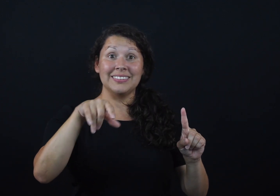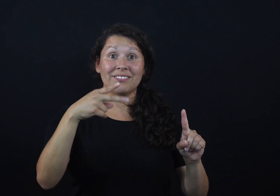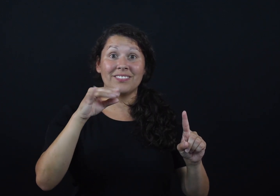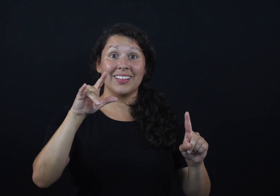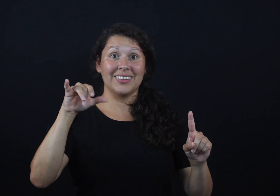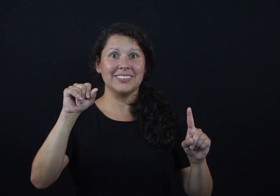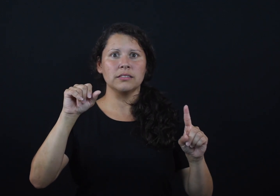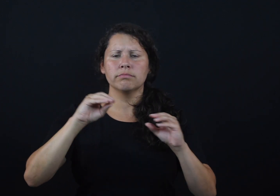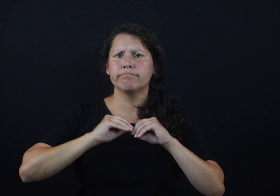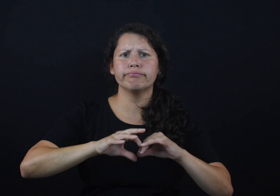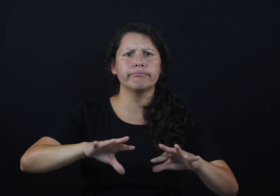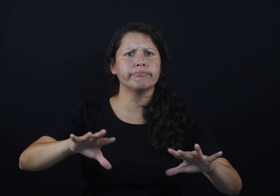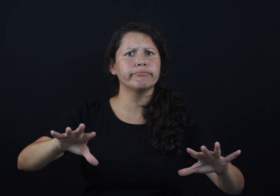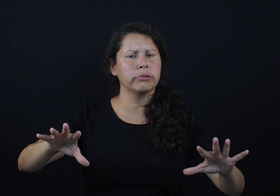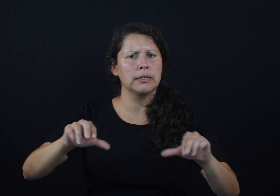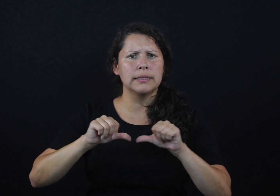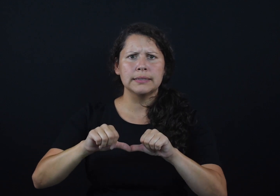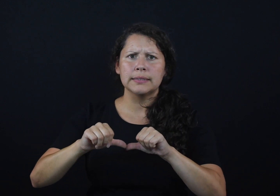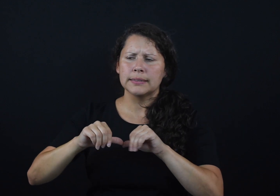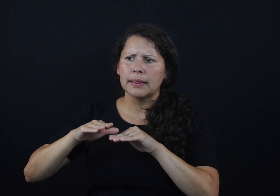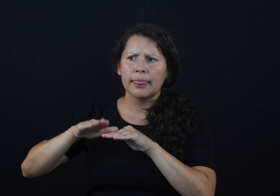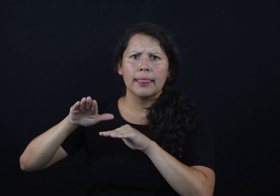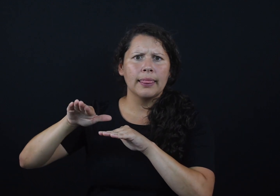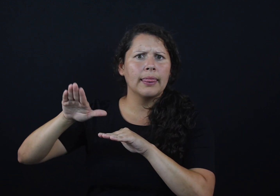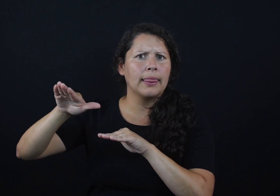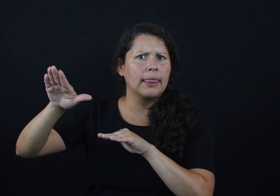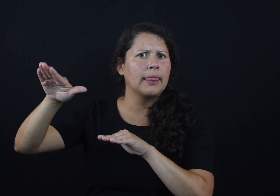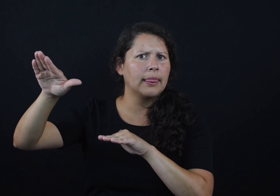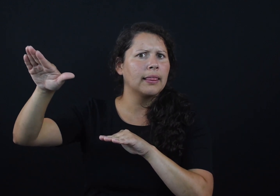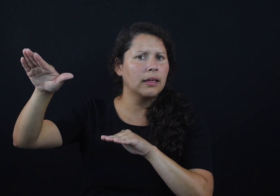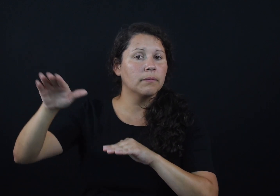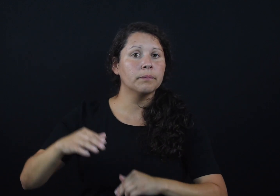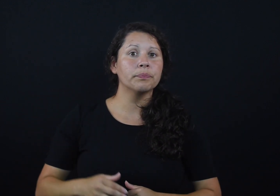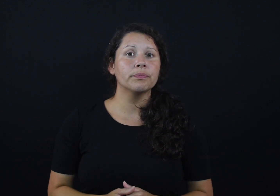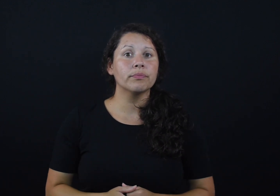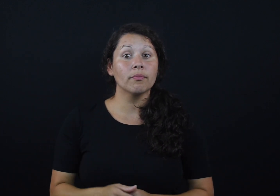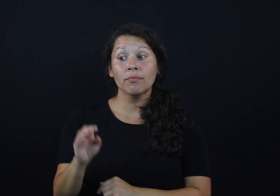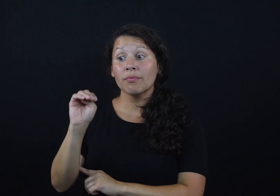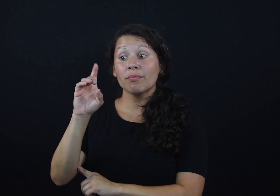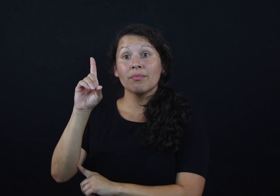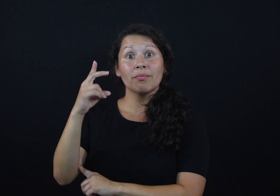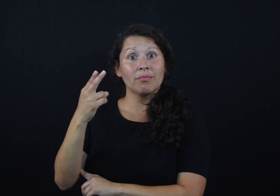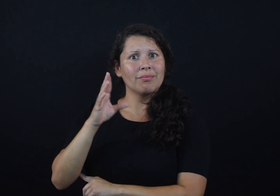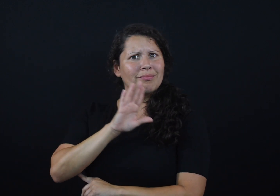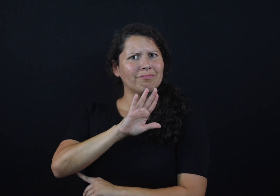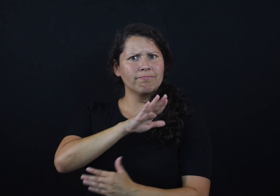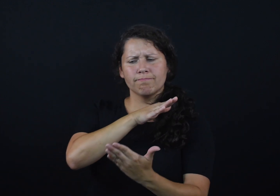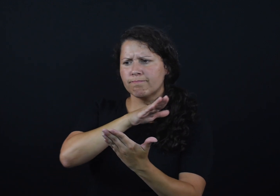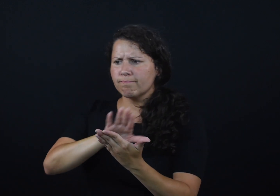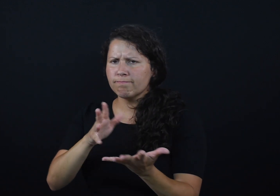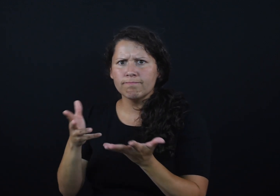Syphilis outbreak moves to sustained increase MDH’s response to the syphilis outbreak